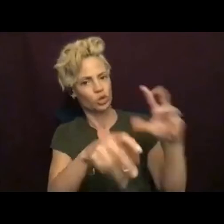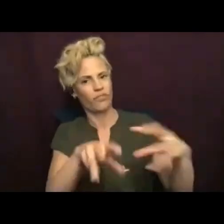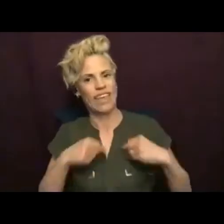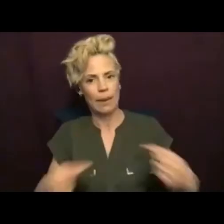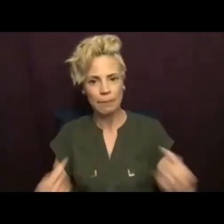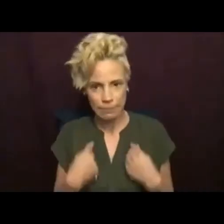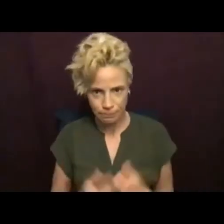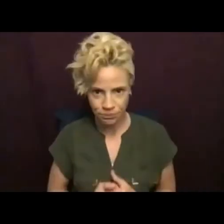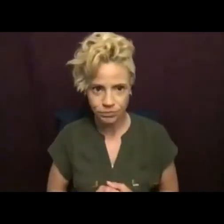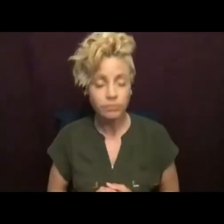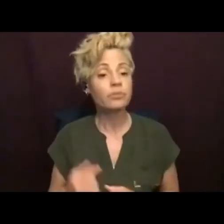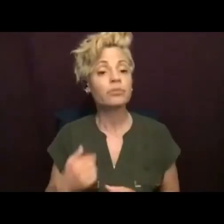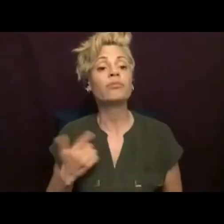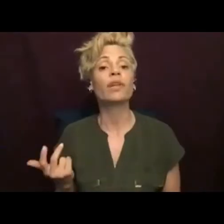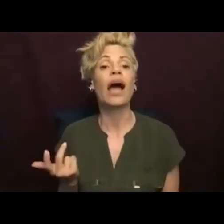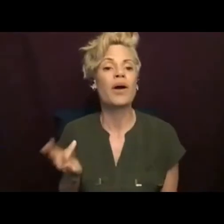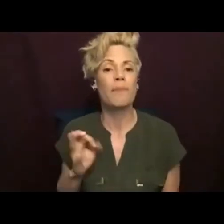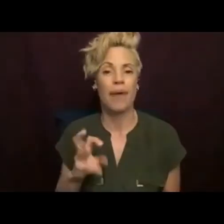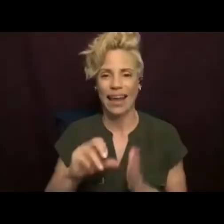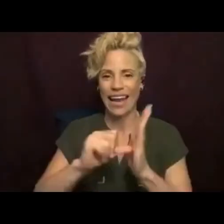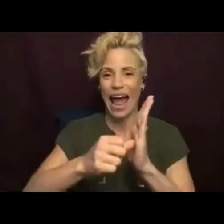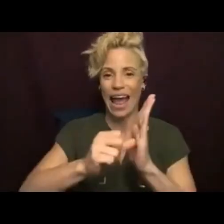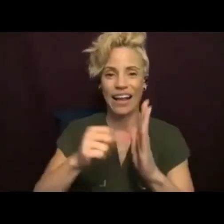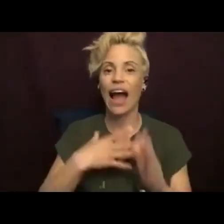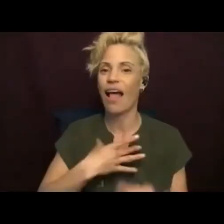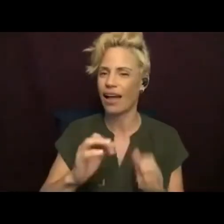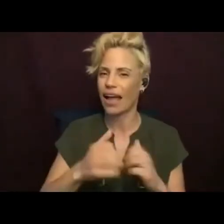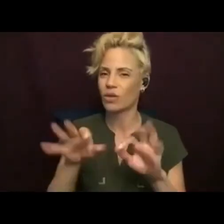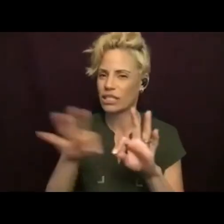to highlight the way she put that was an epiphany for me,